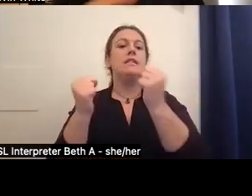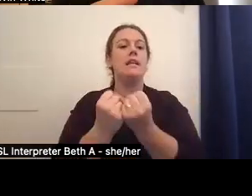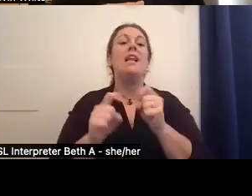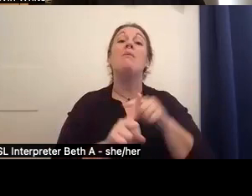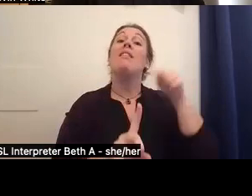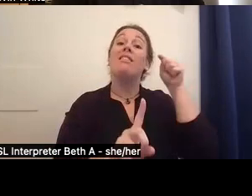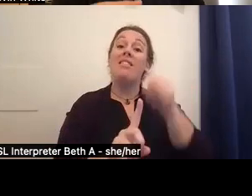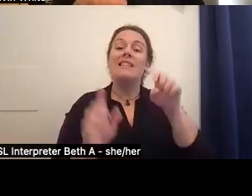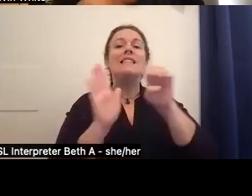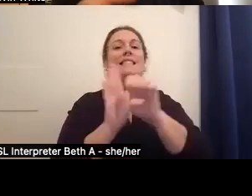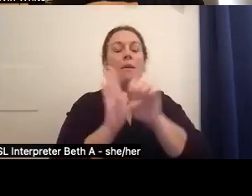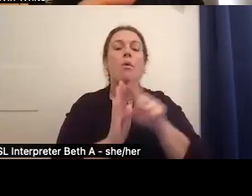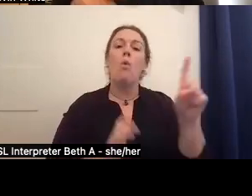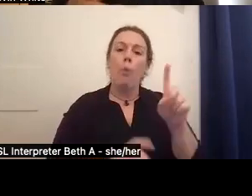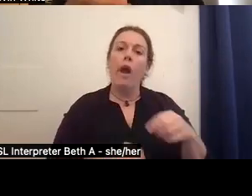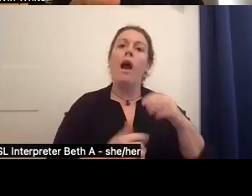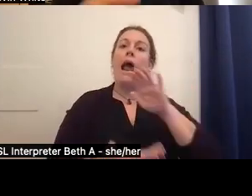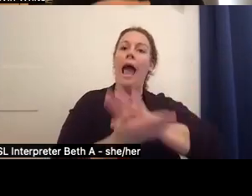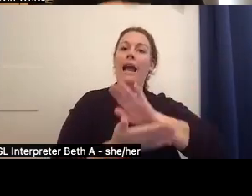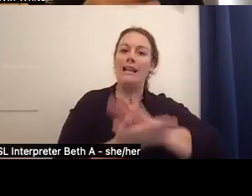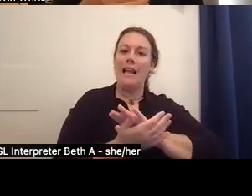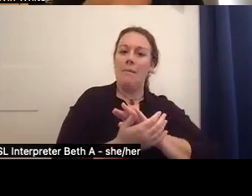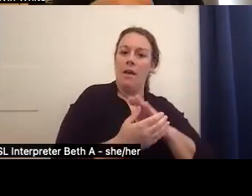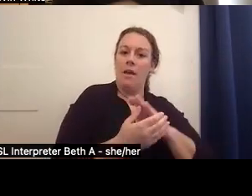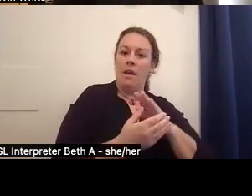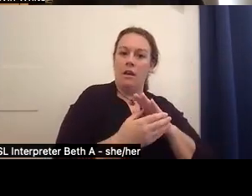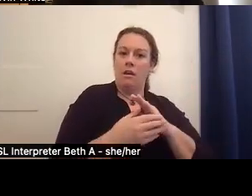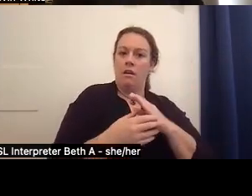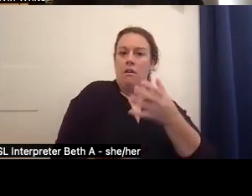reared its head, because the Waugh collection was inaccessible to us until recently,